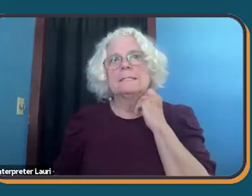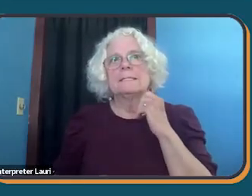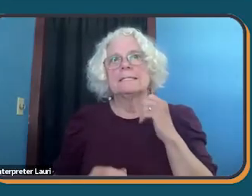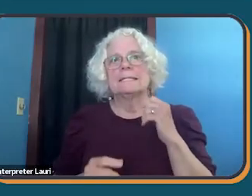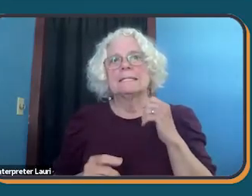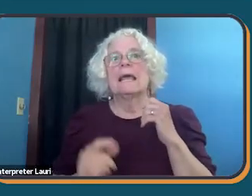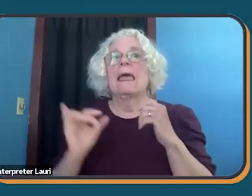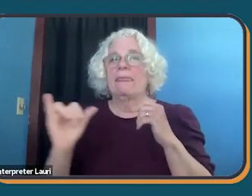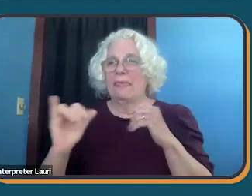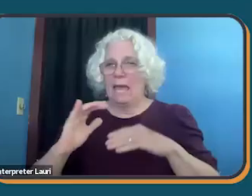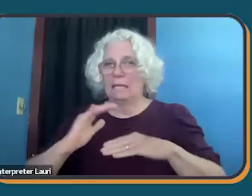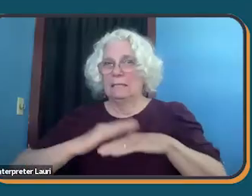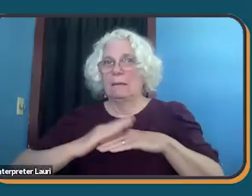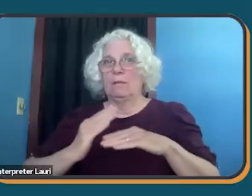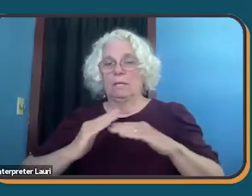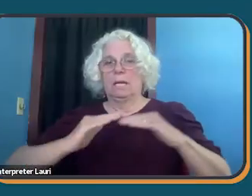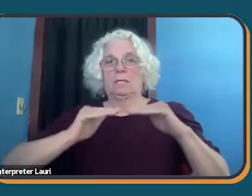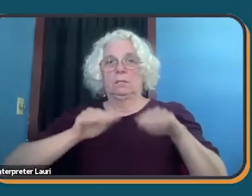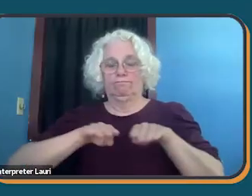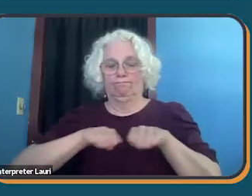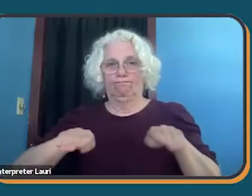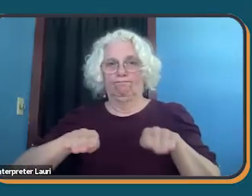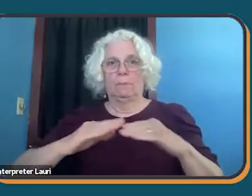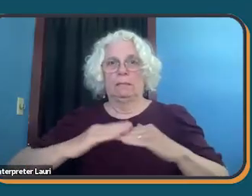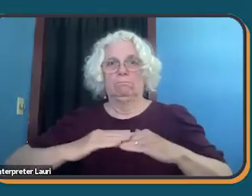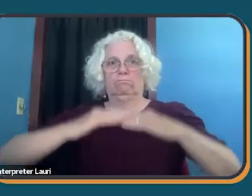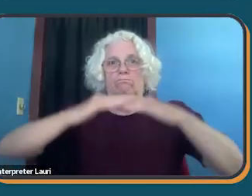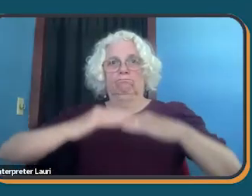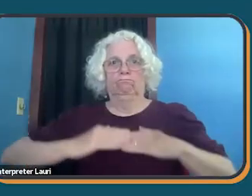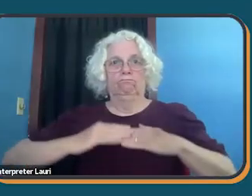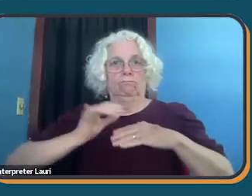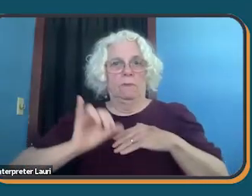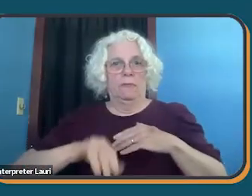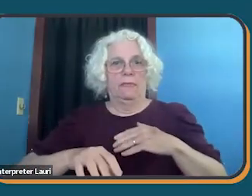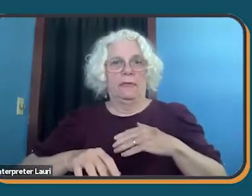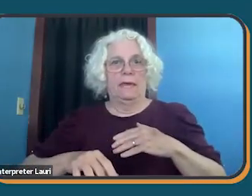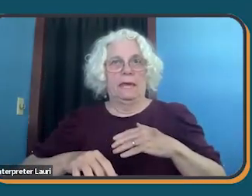and my Sara Sit-to-Stand.